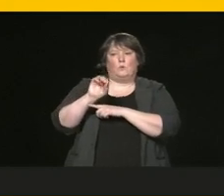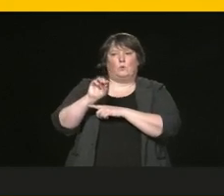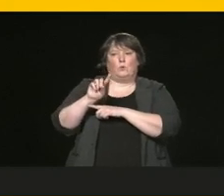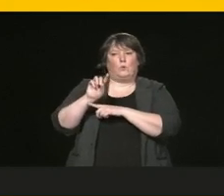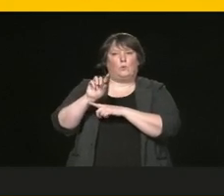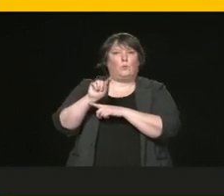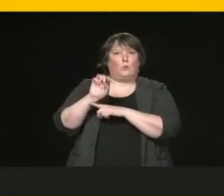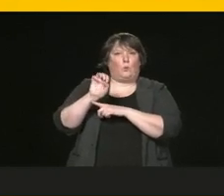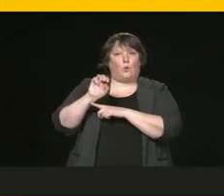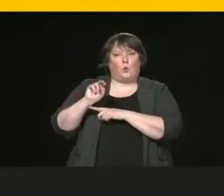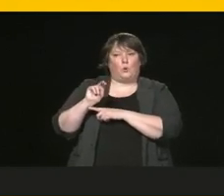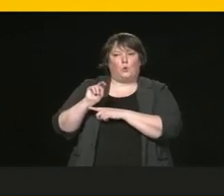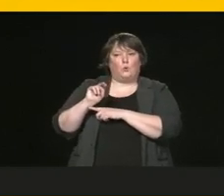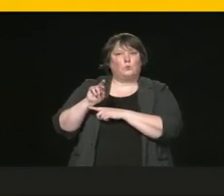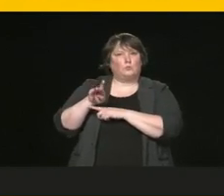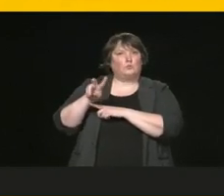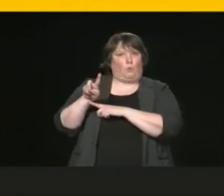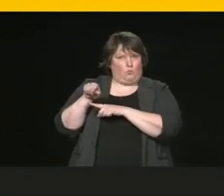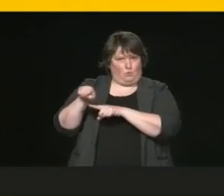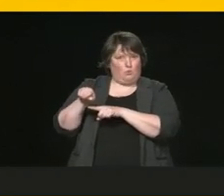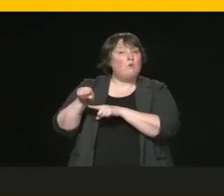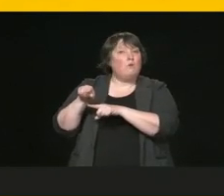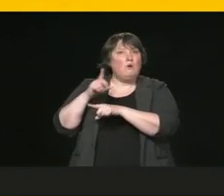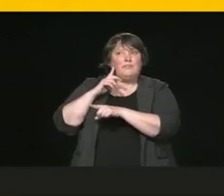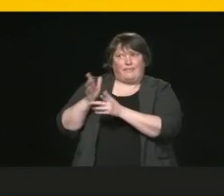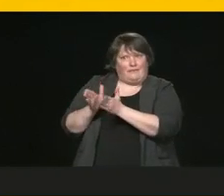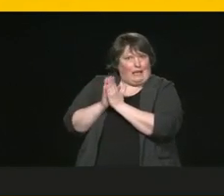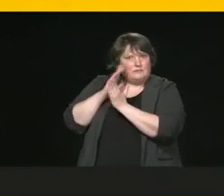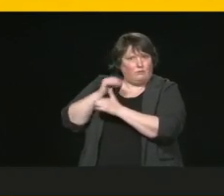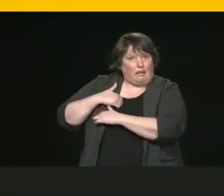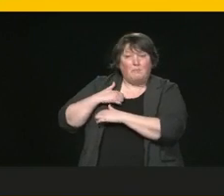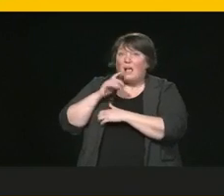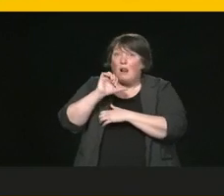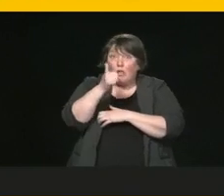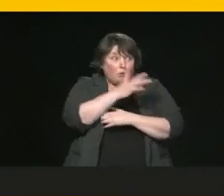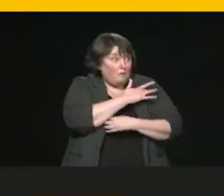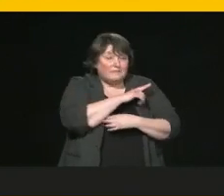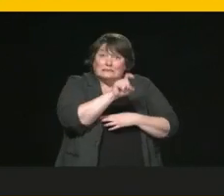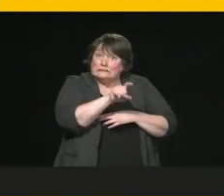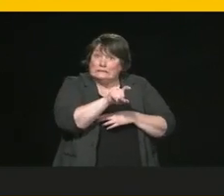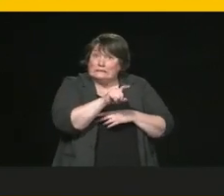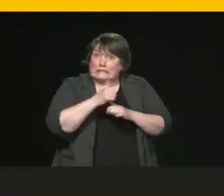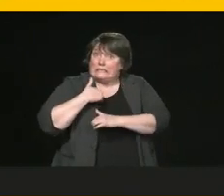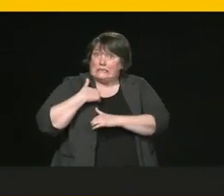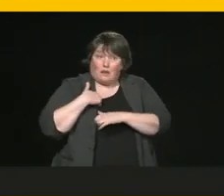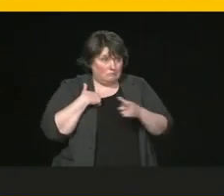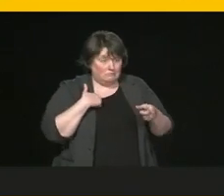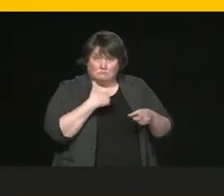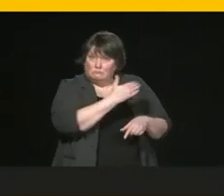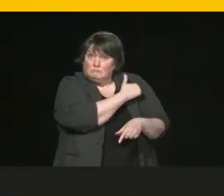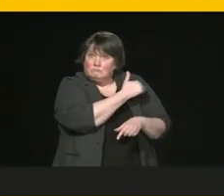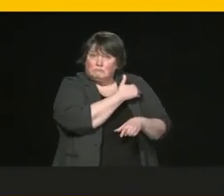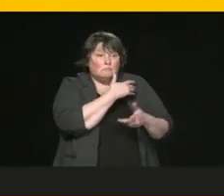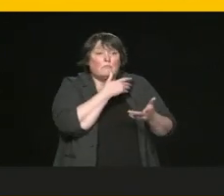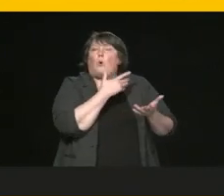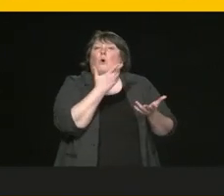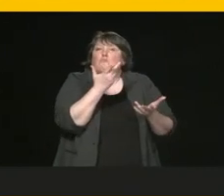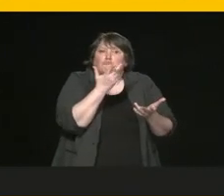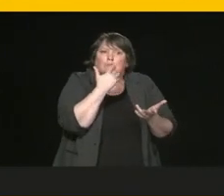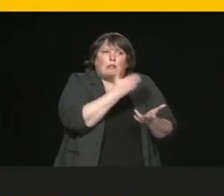NORTHERN QUEBEC AND THE SHORELINE. AS ANY MORE REQUESTS COME IN, WE'LL LOOK TO SUPPORT QUEBEC OR